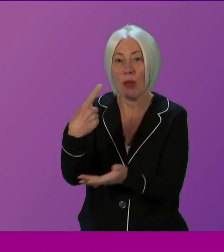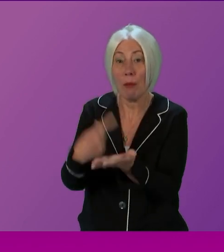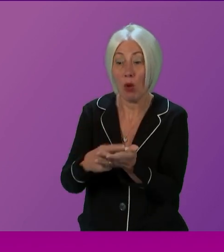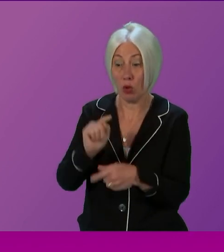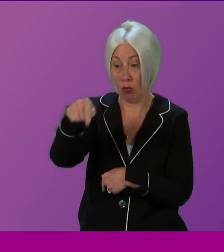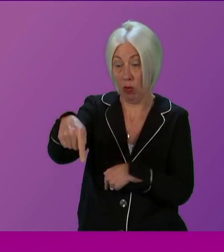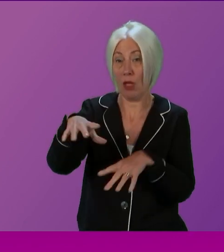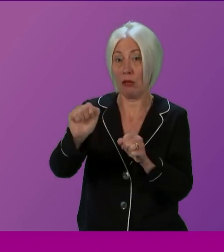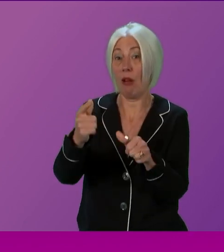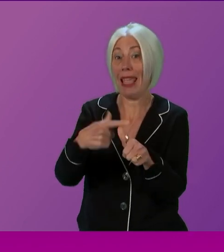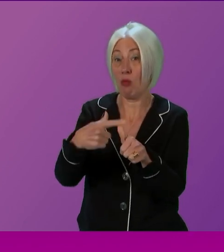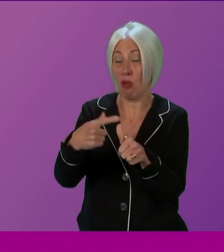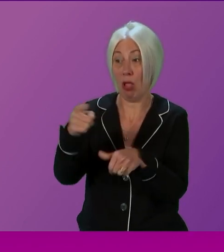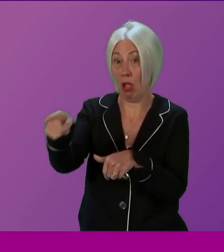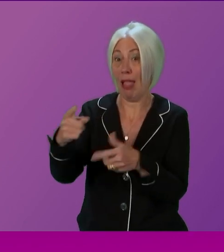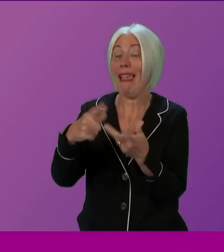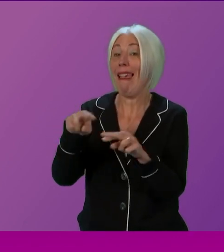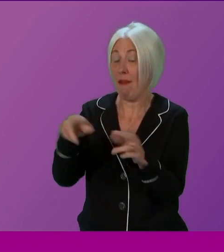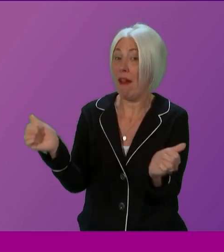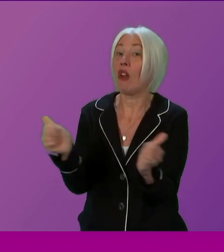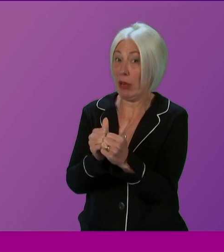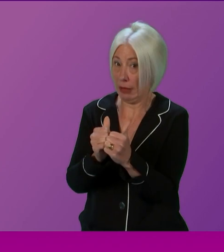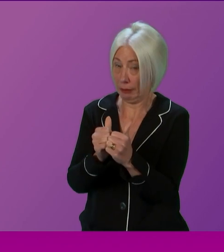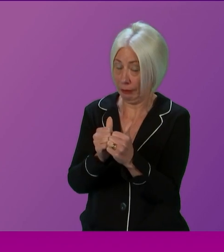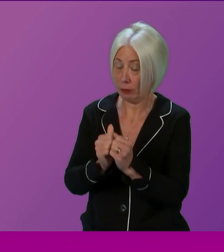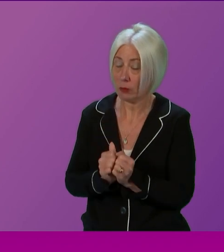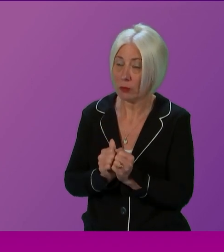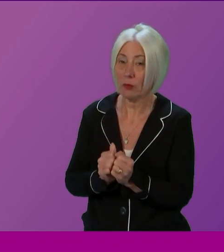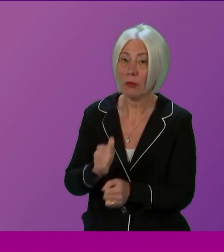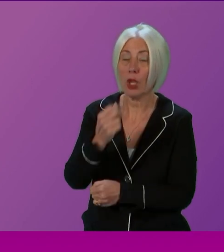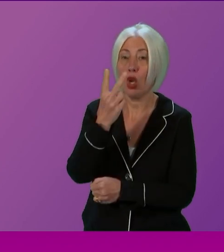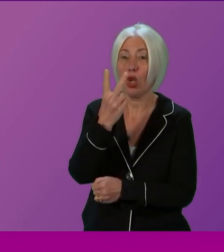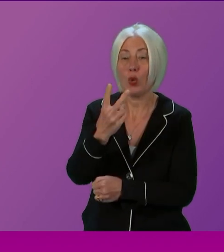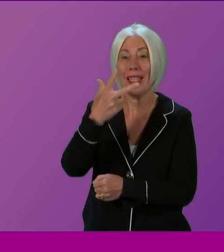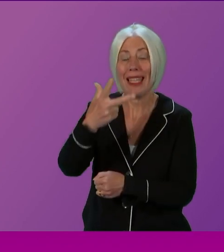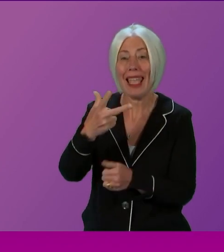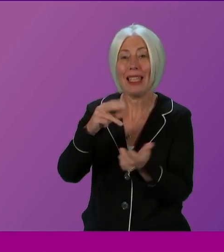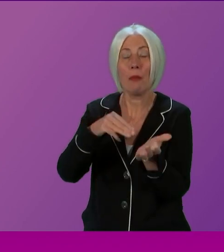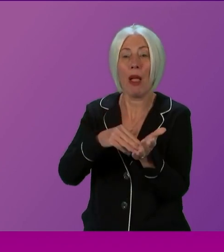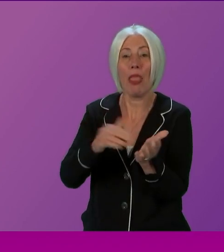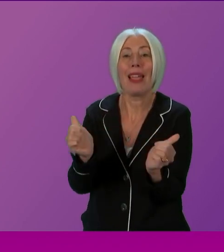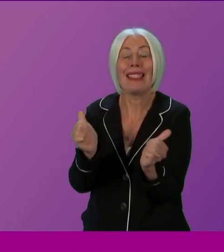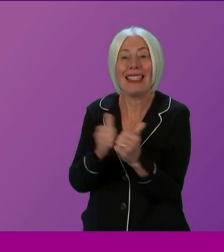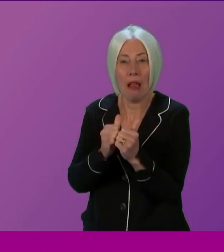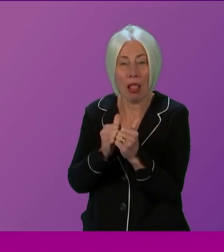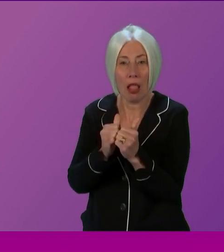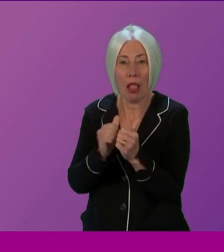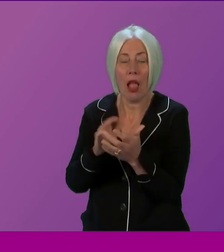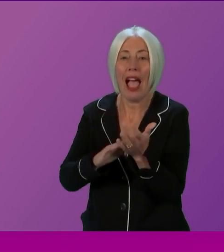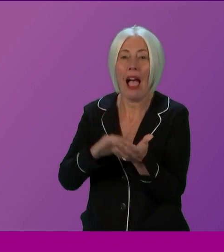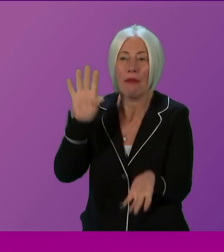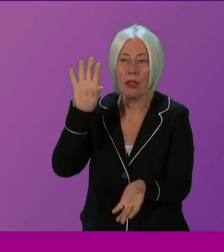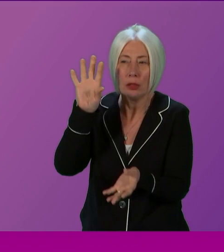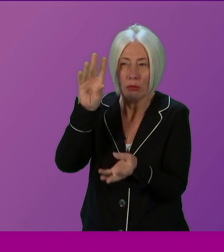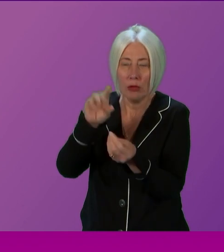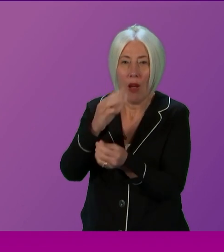if it is accepted. The 28-month deal has a cumulative value of 14.6 per